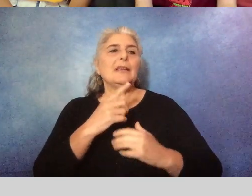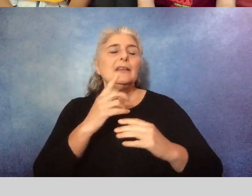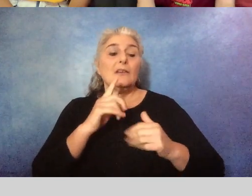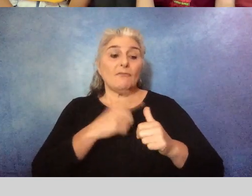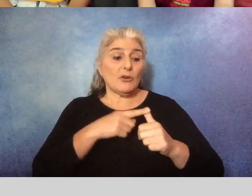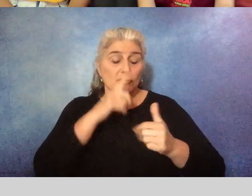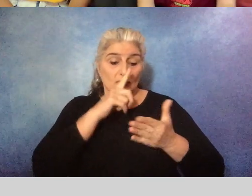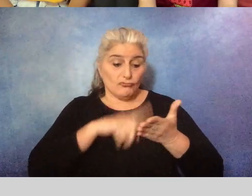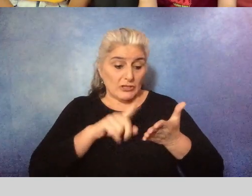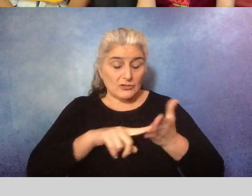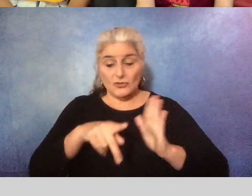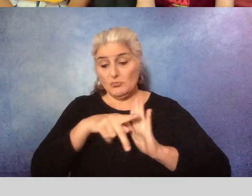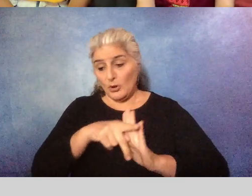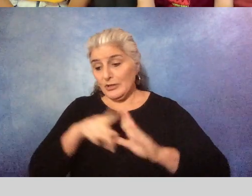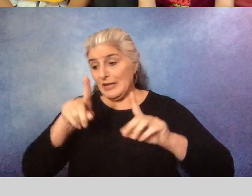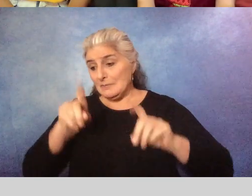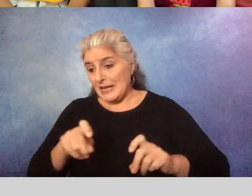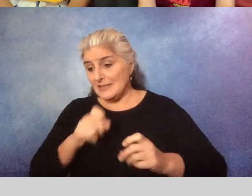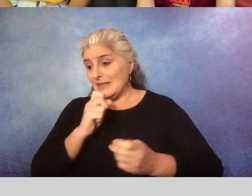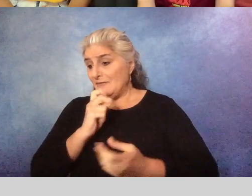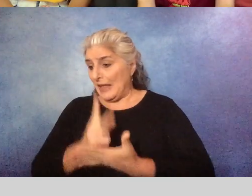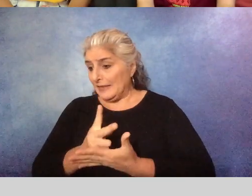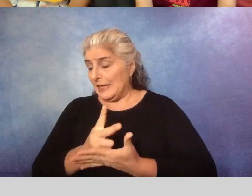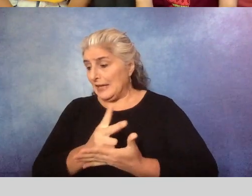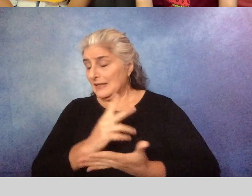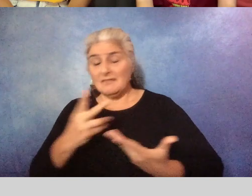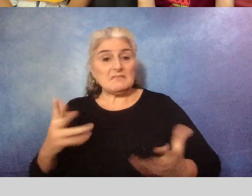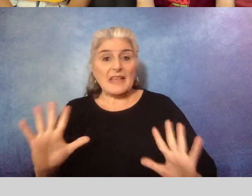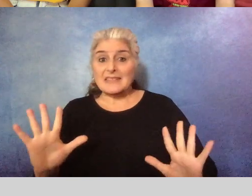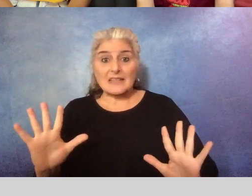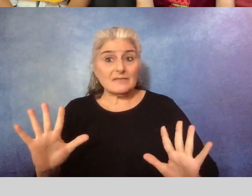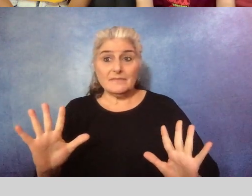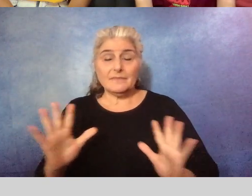research, prototype, test, validate, and that's it.